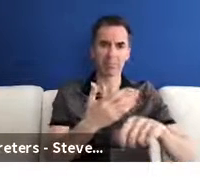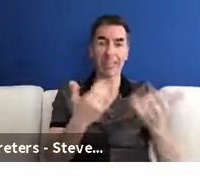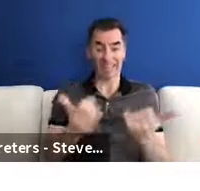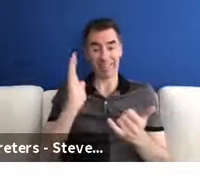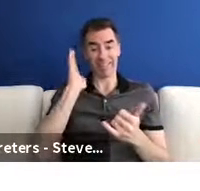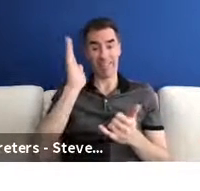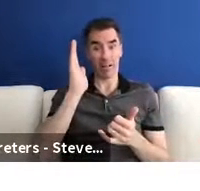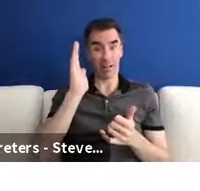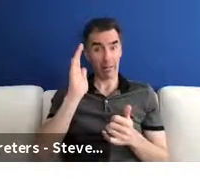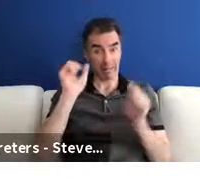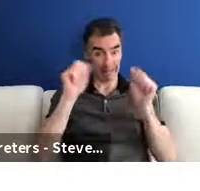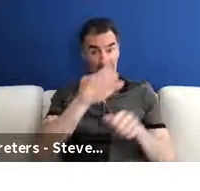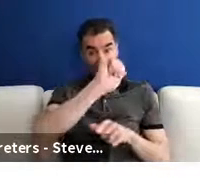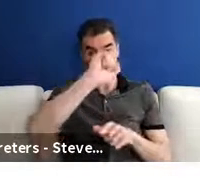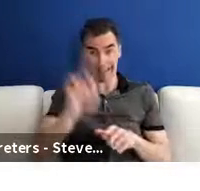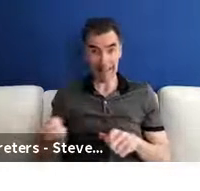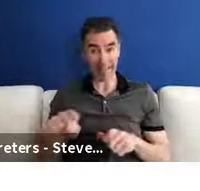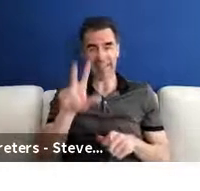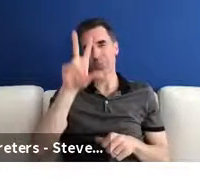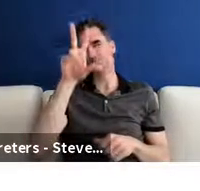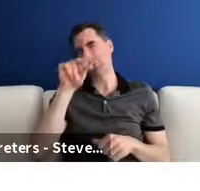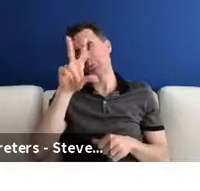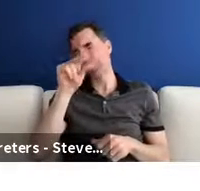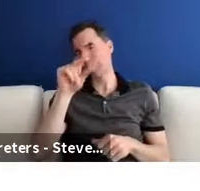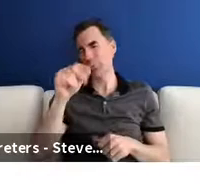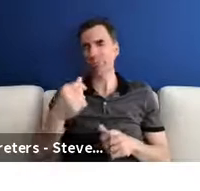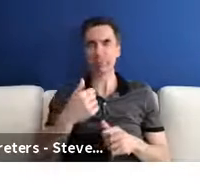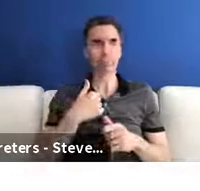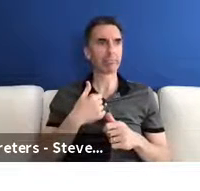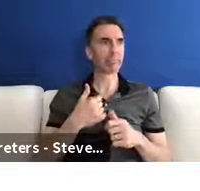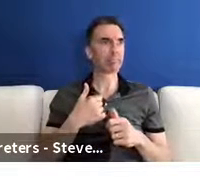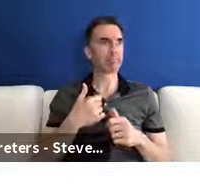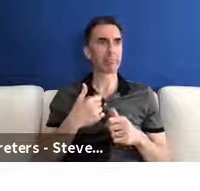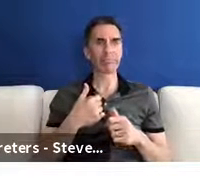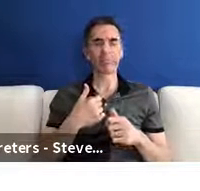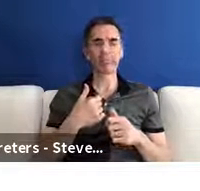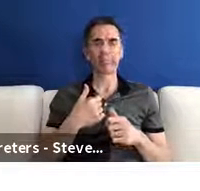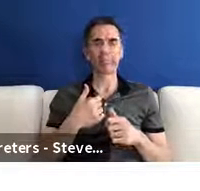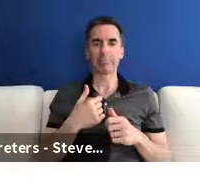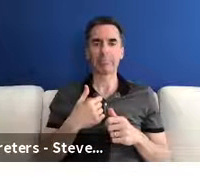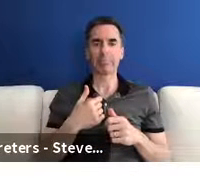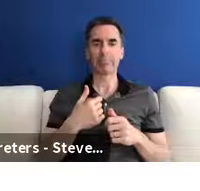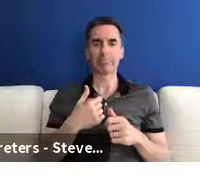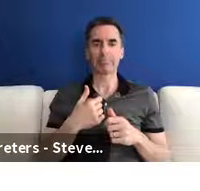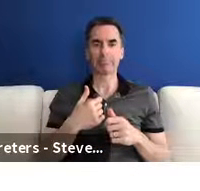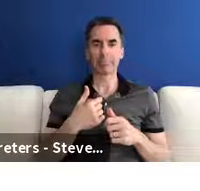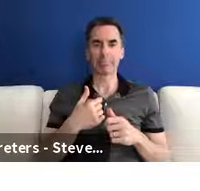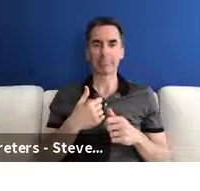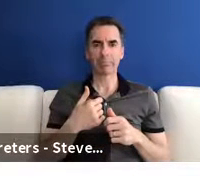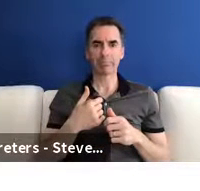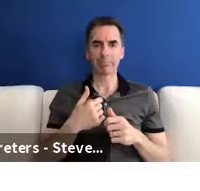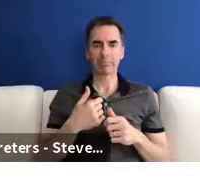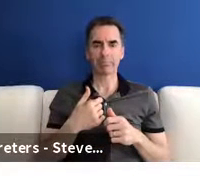going to be a firehose treatment. If you've been to any of our our workshops, you know that we design them intentionally with